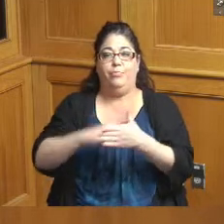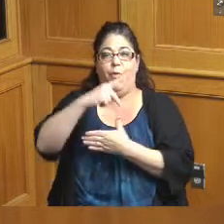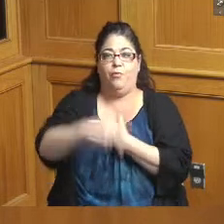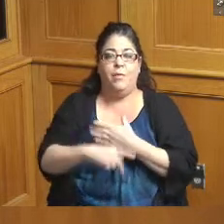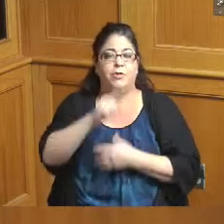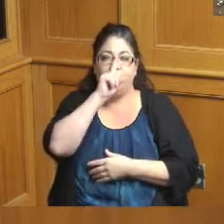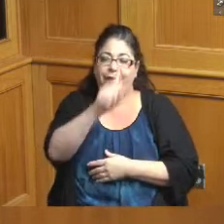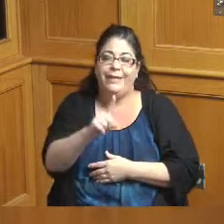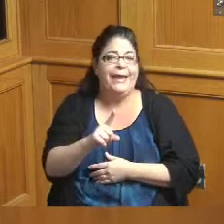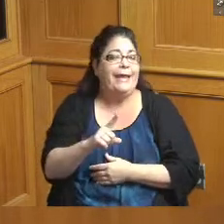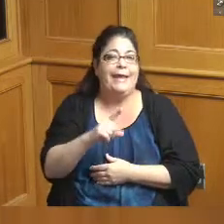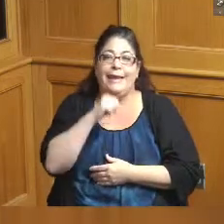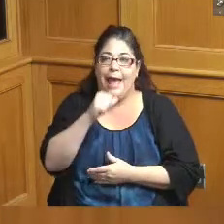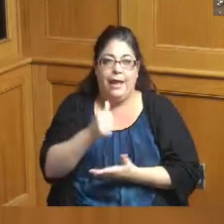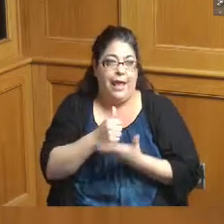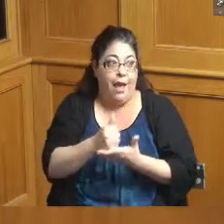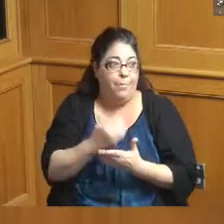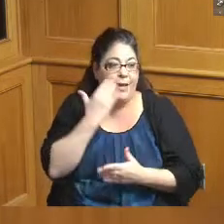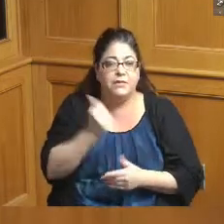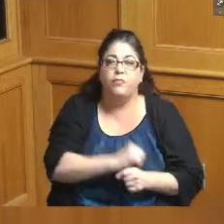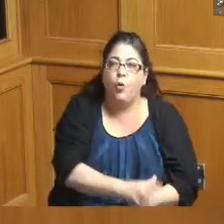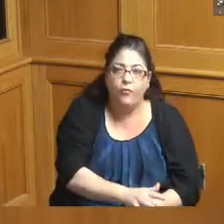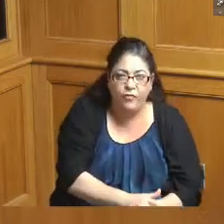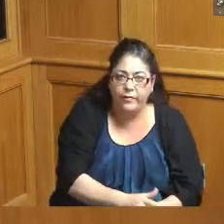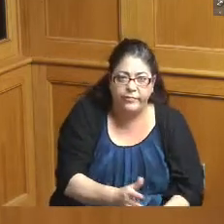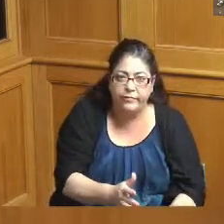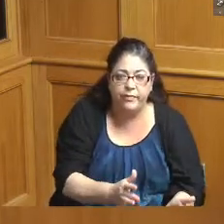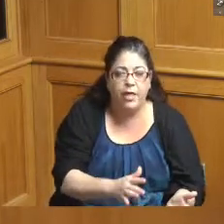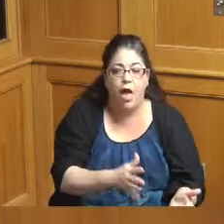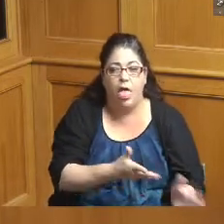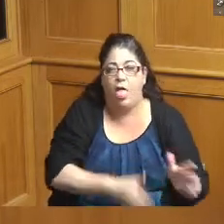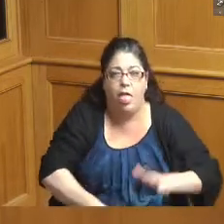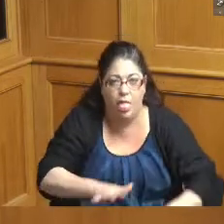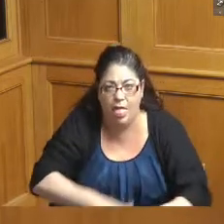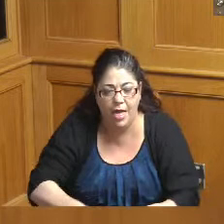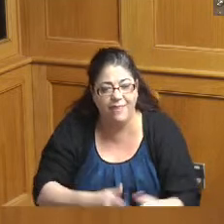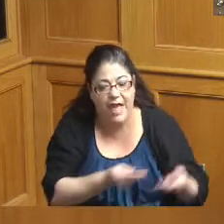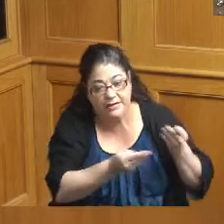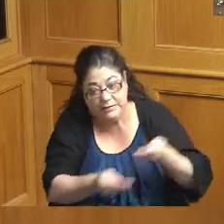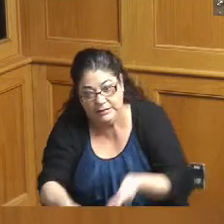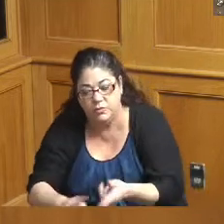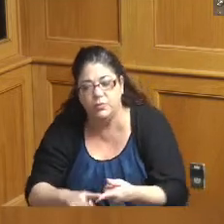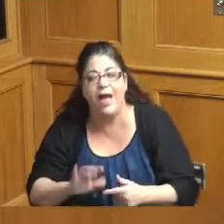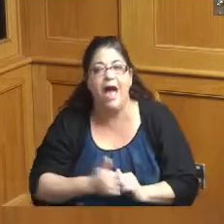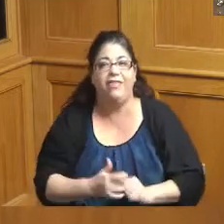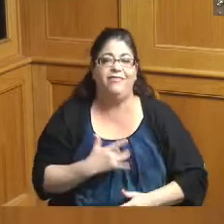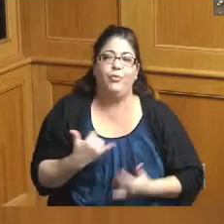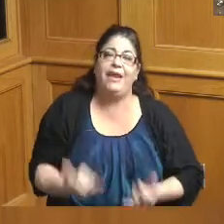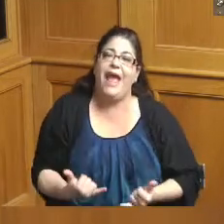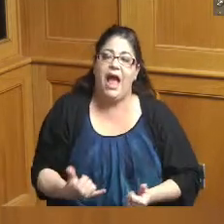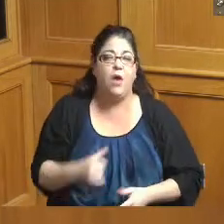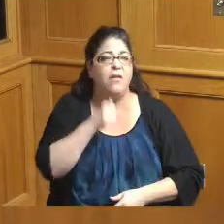negatively by Covid and I think that's making an impact on how Staff feel supported and so